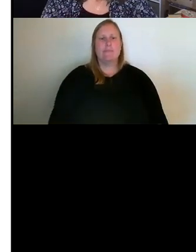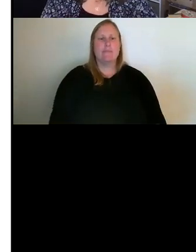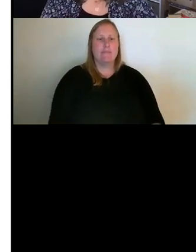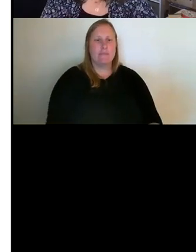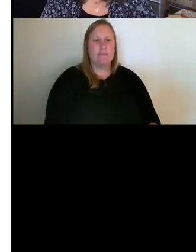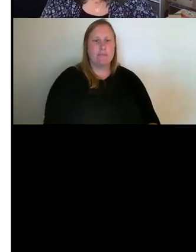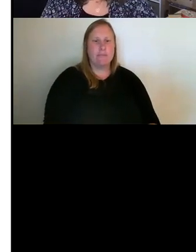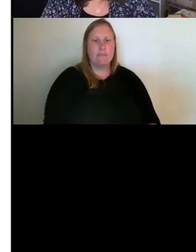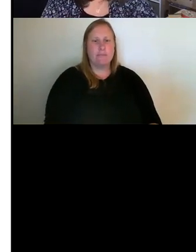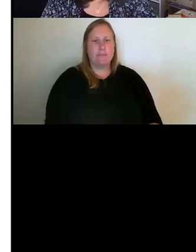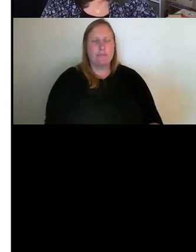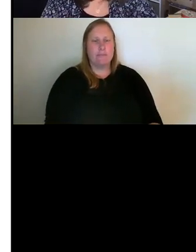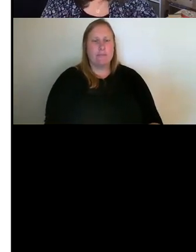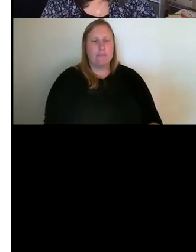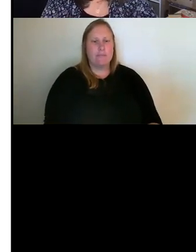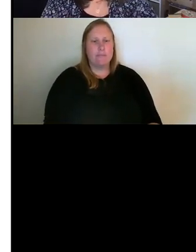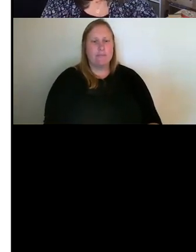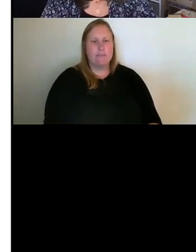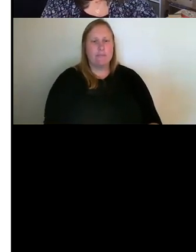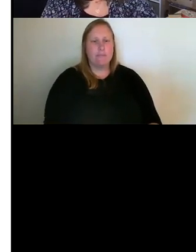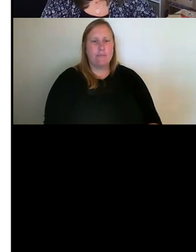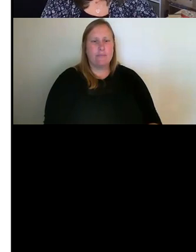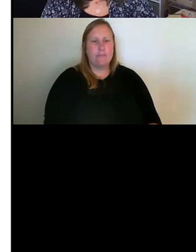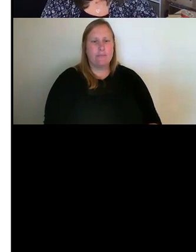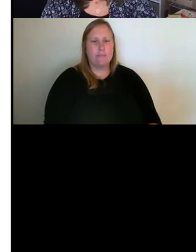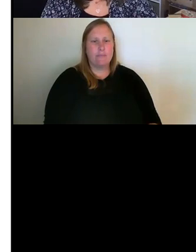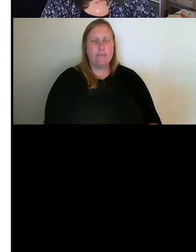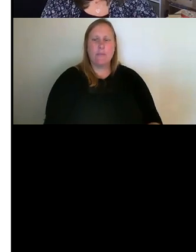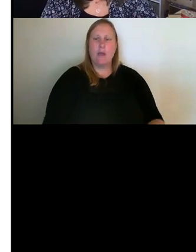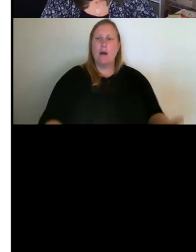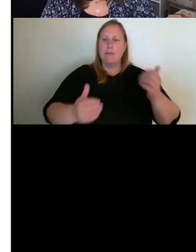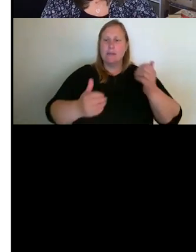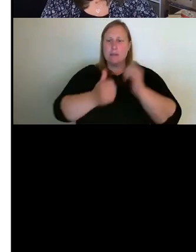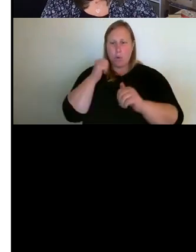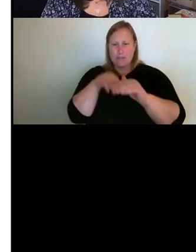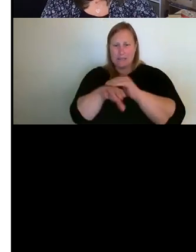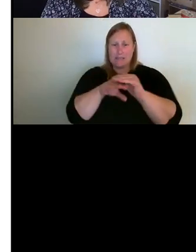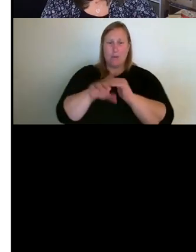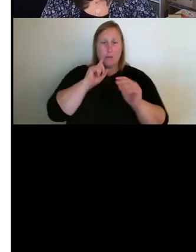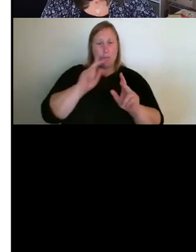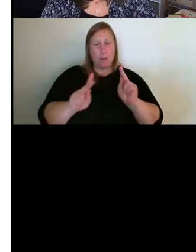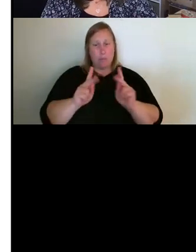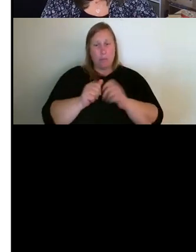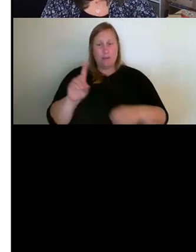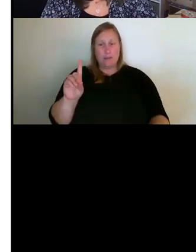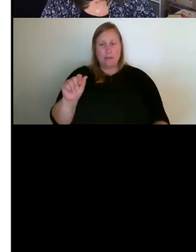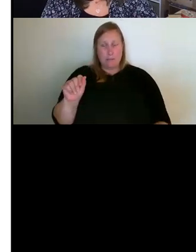one that we found was most accessible for individuals with disabilities that want to work on measuring